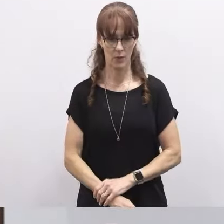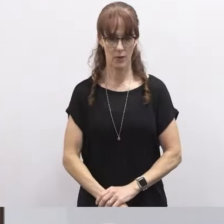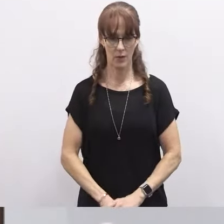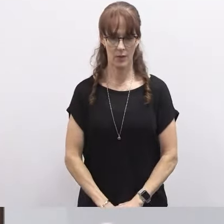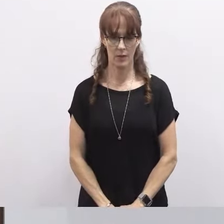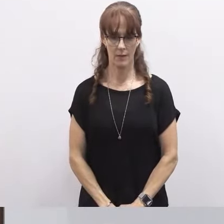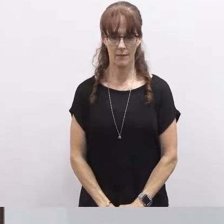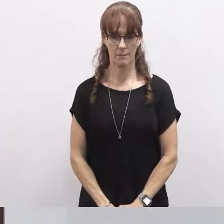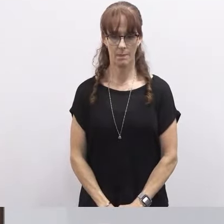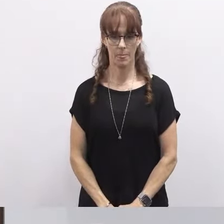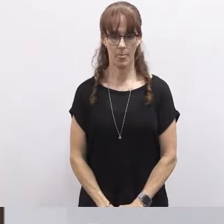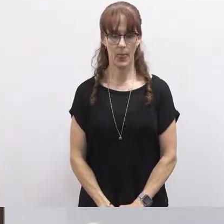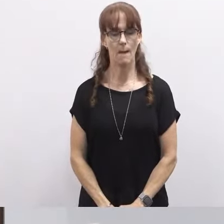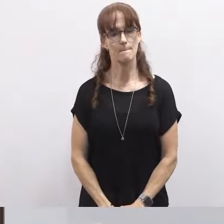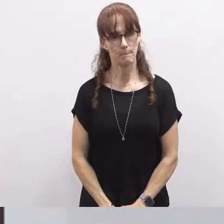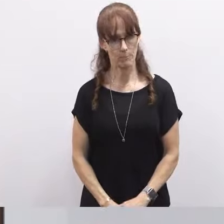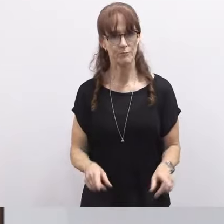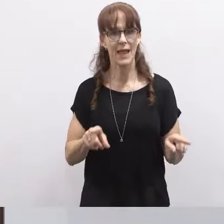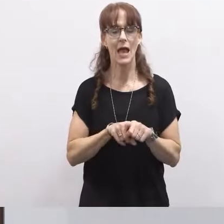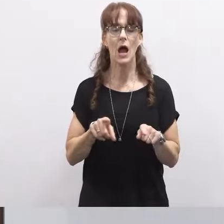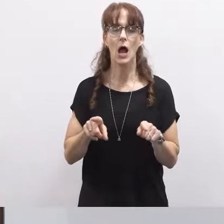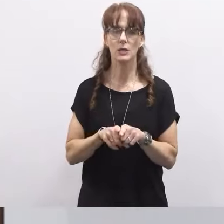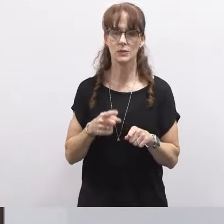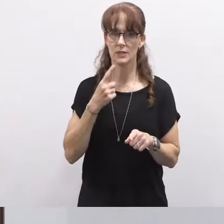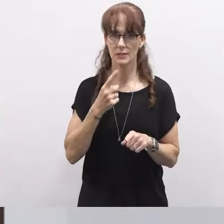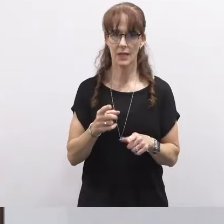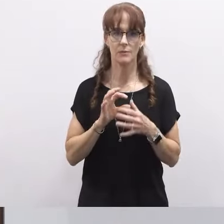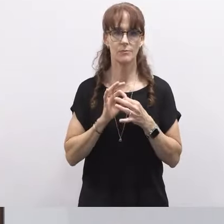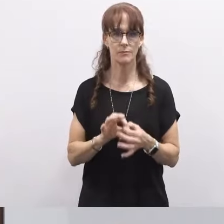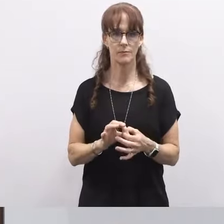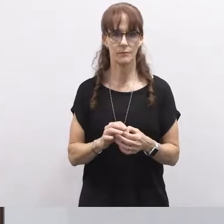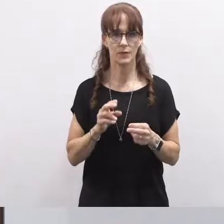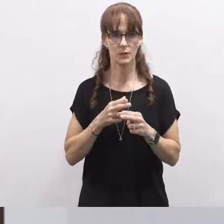Yeah, I also was going to say something about upcoming Thanksgiving,